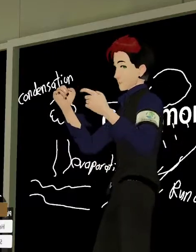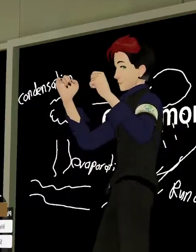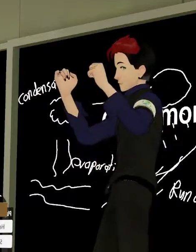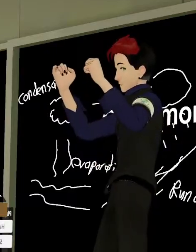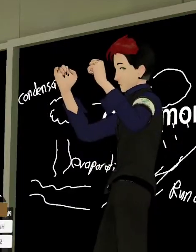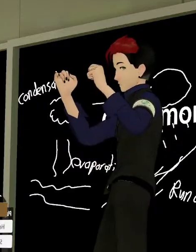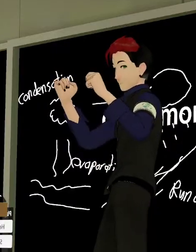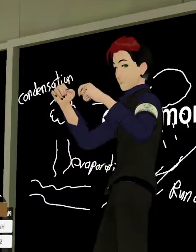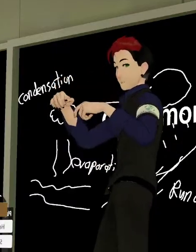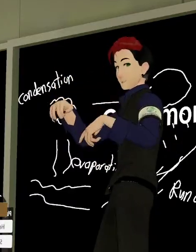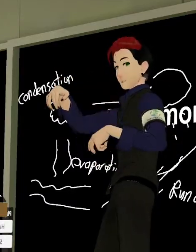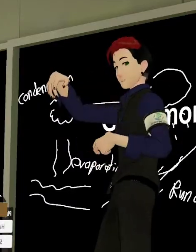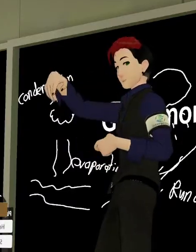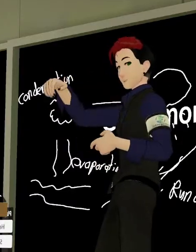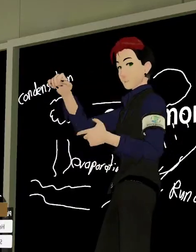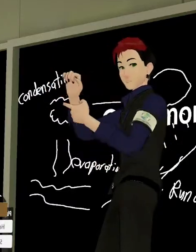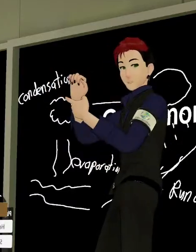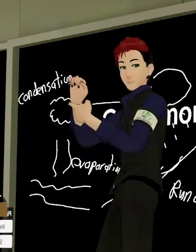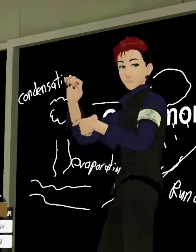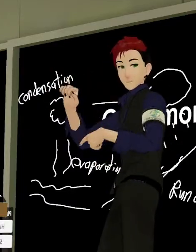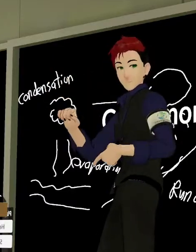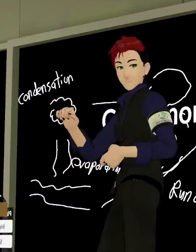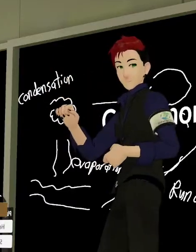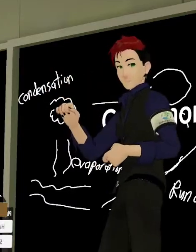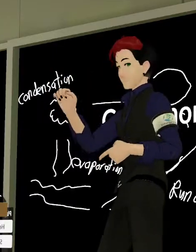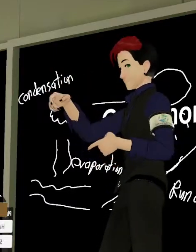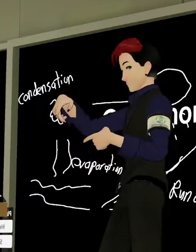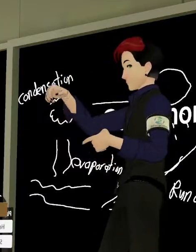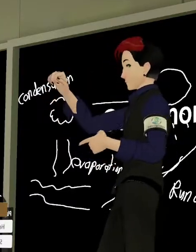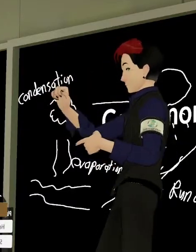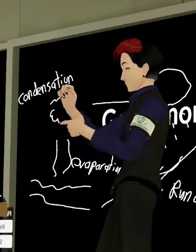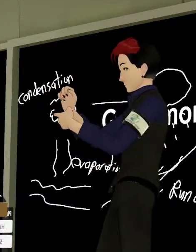teaching this using PSE